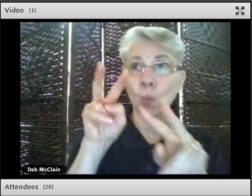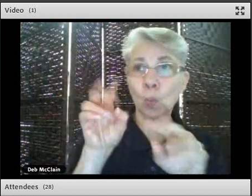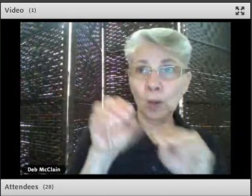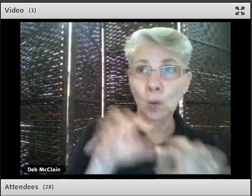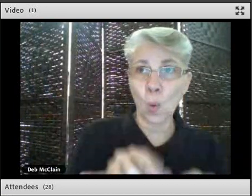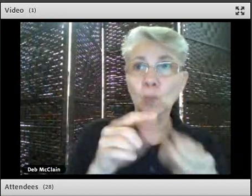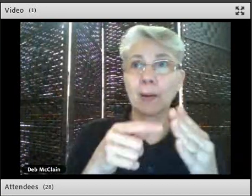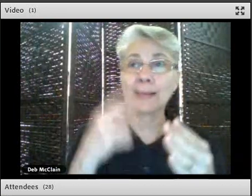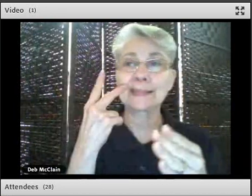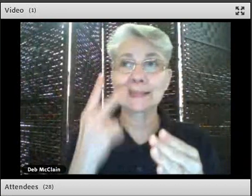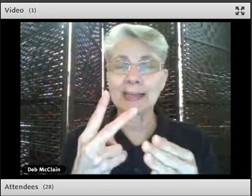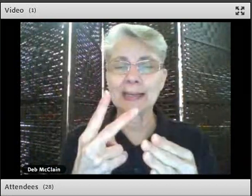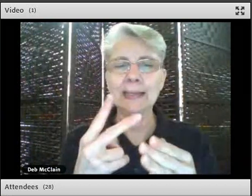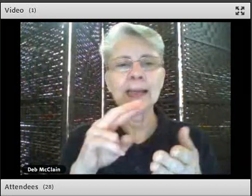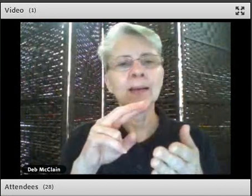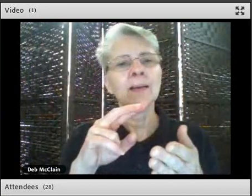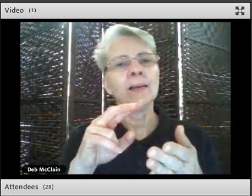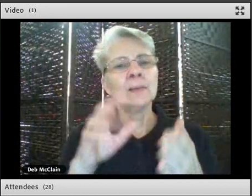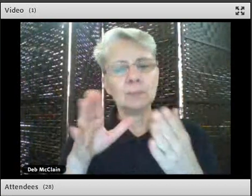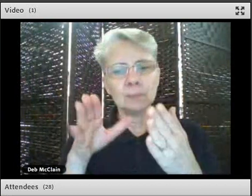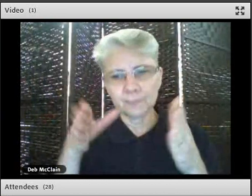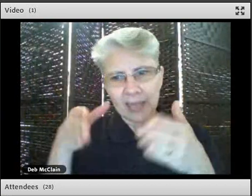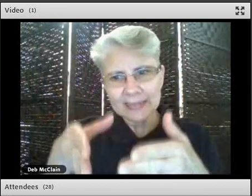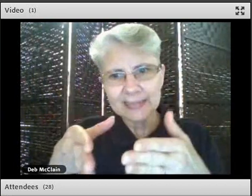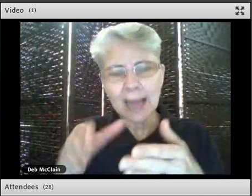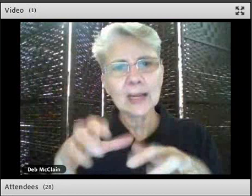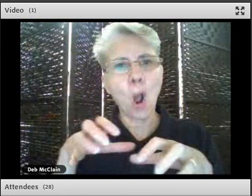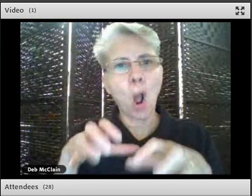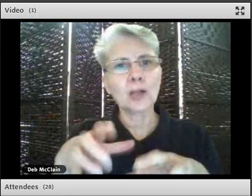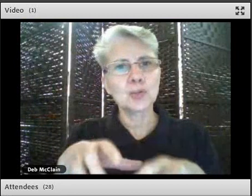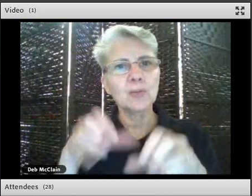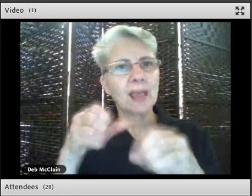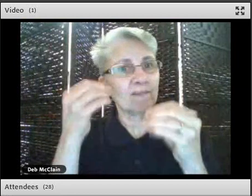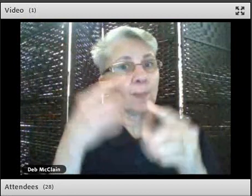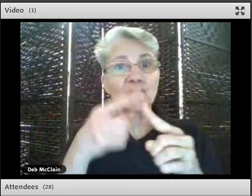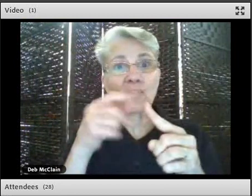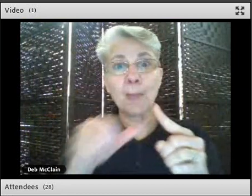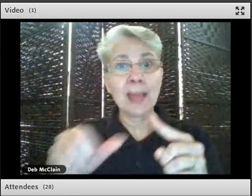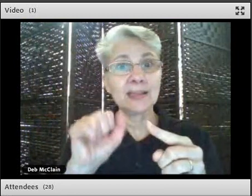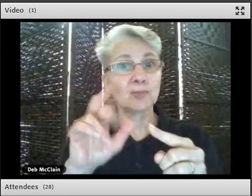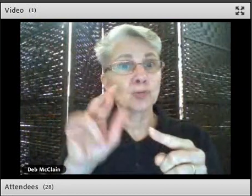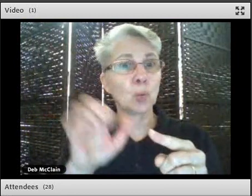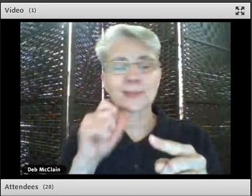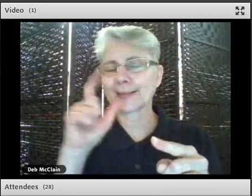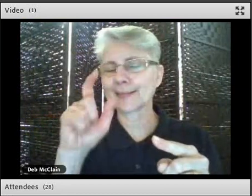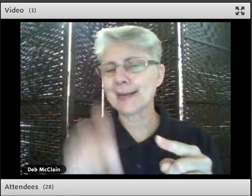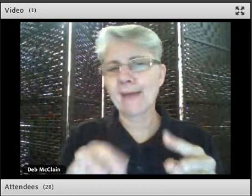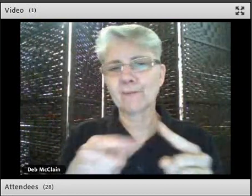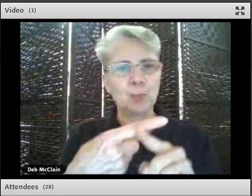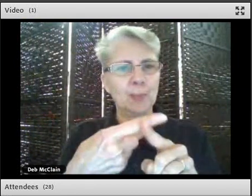It doesn't have to come from the resource itself, and you don't have to identify where it came from, either.